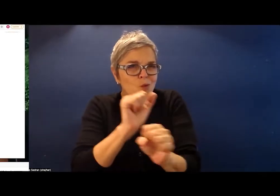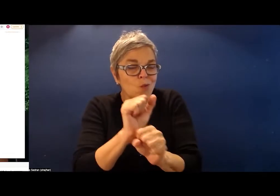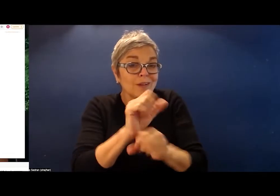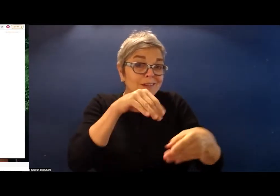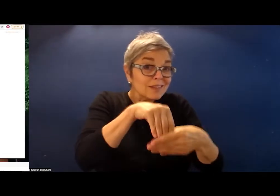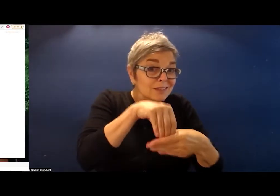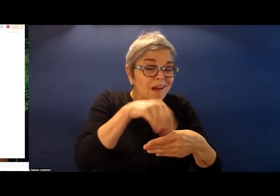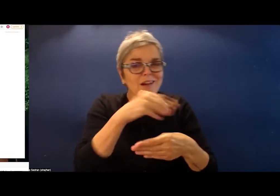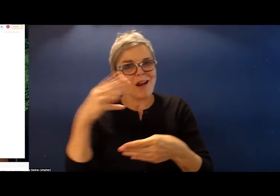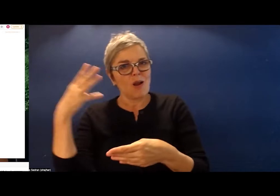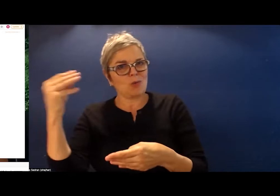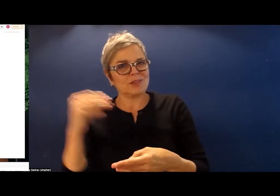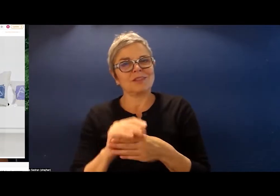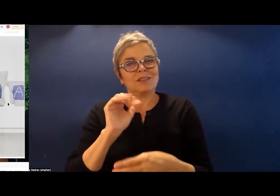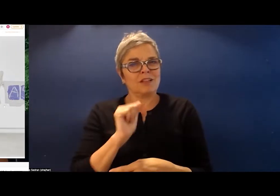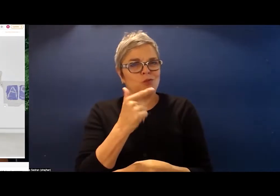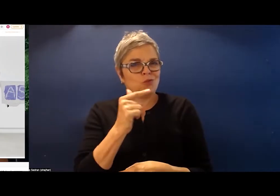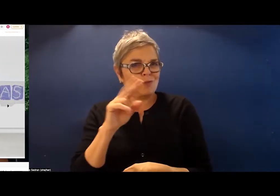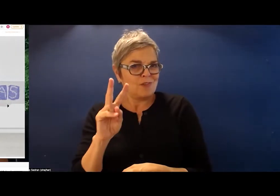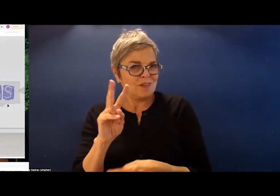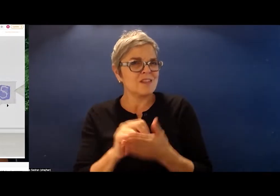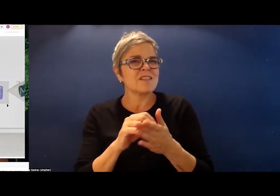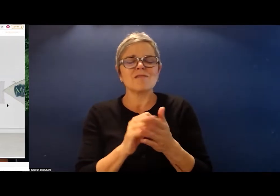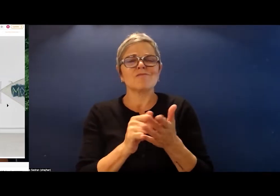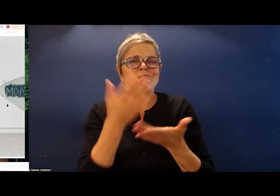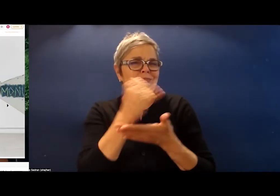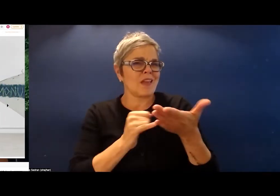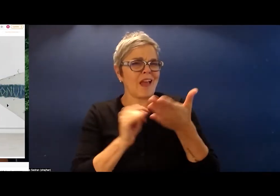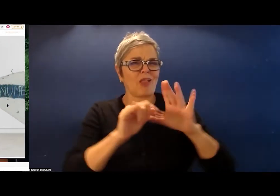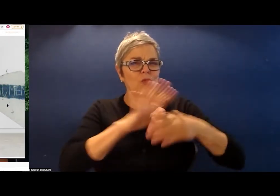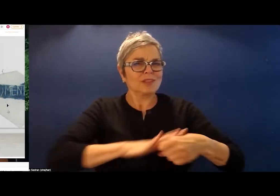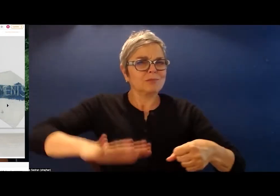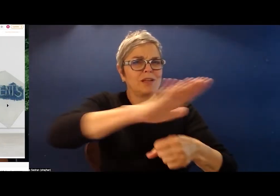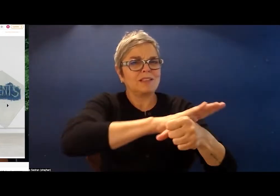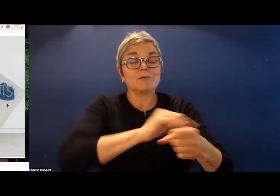of the AGGV's physical gallery spaces, such as the Feminist Art Field School.